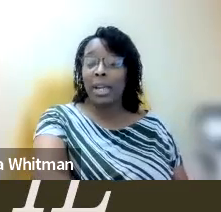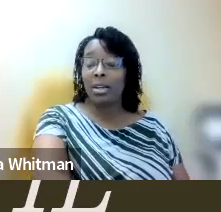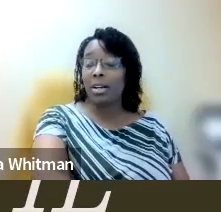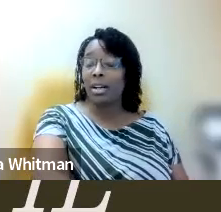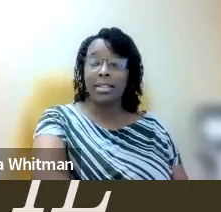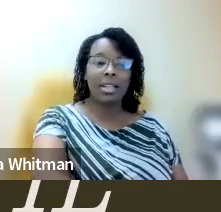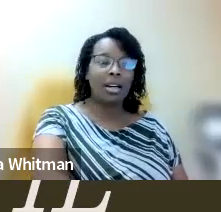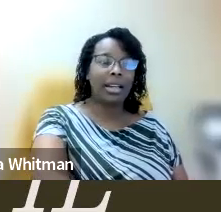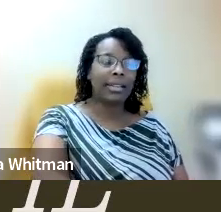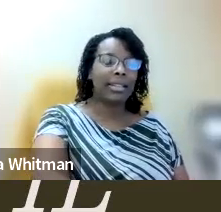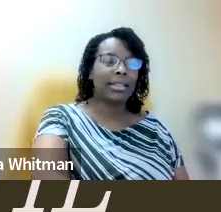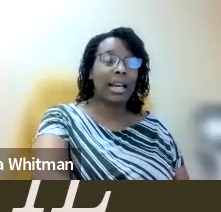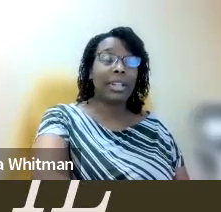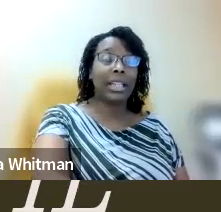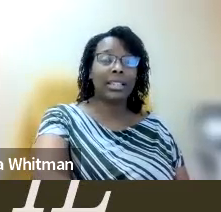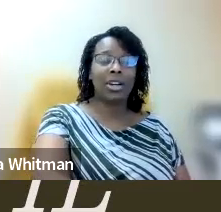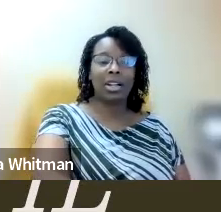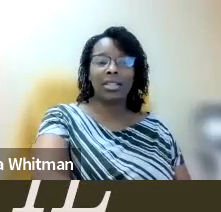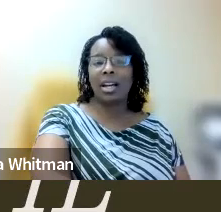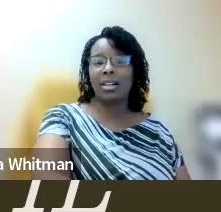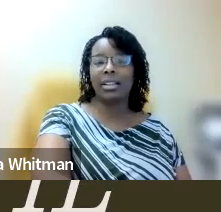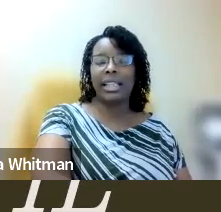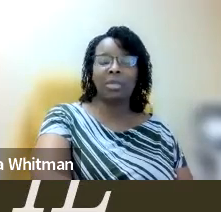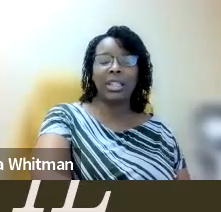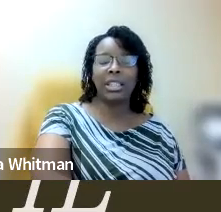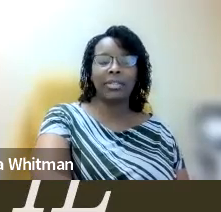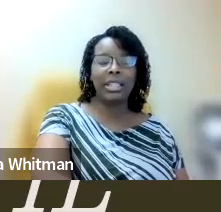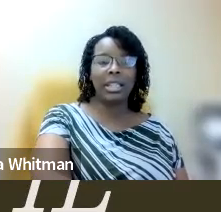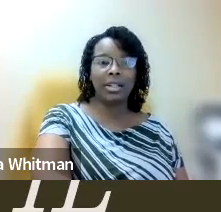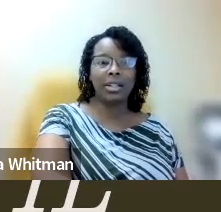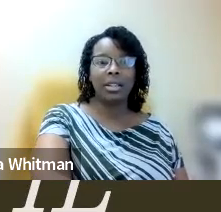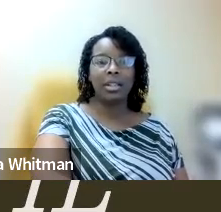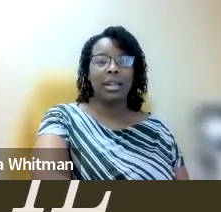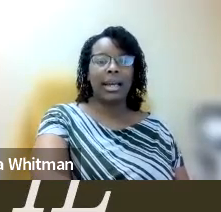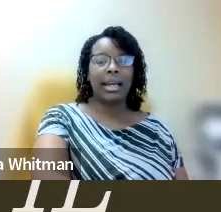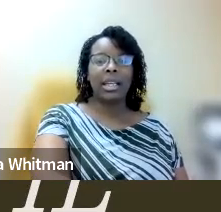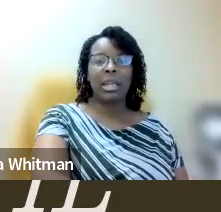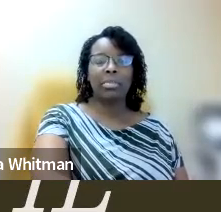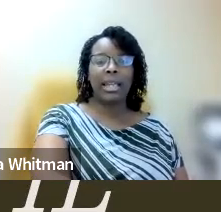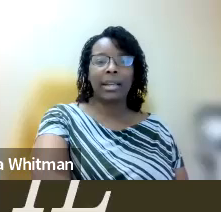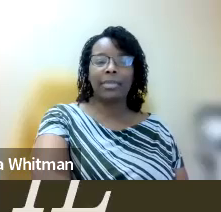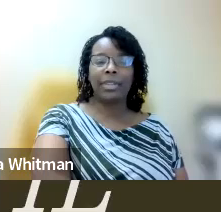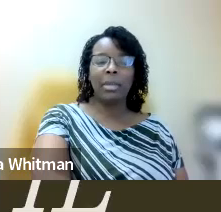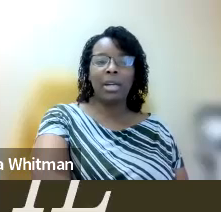Hello, everyone.